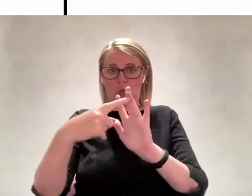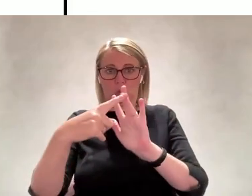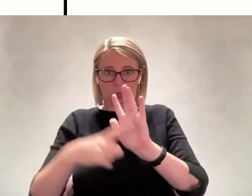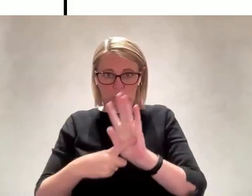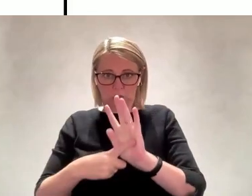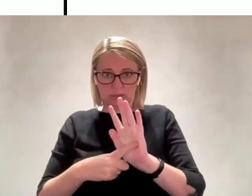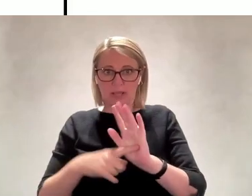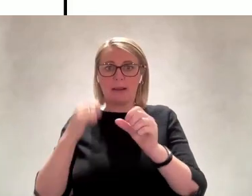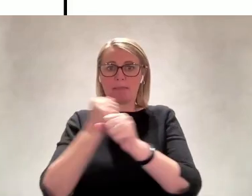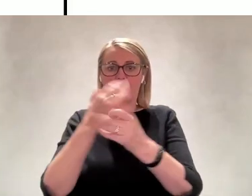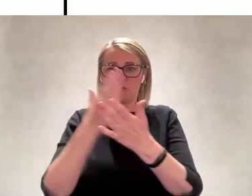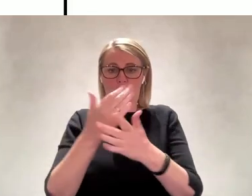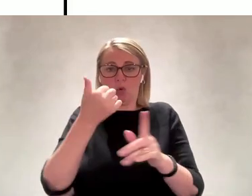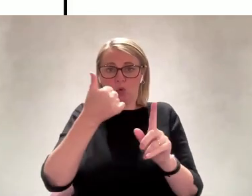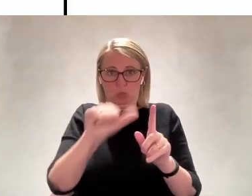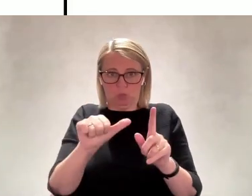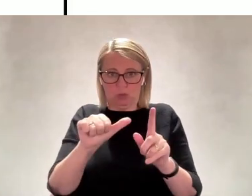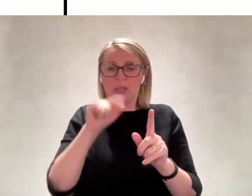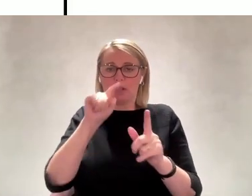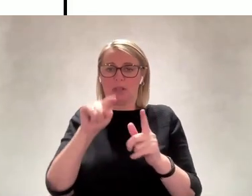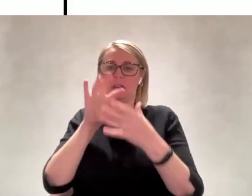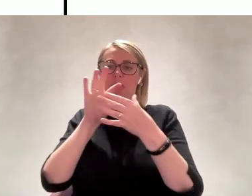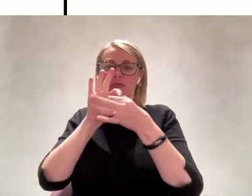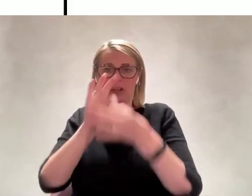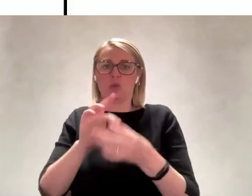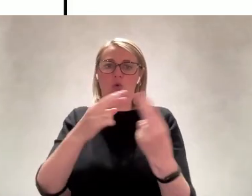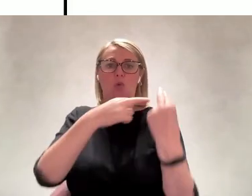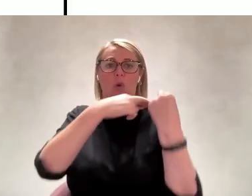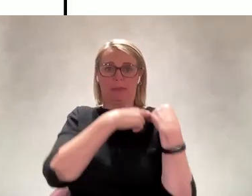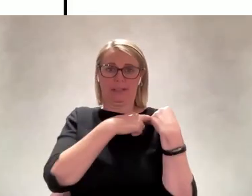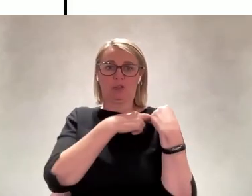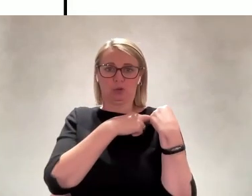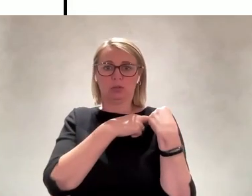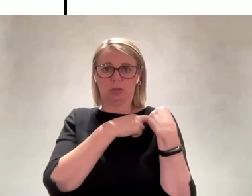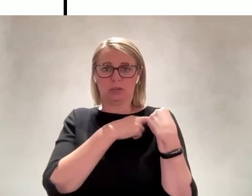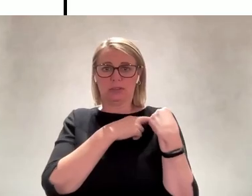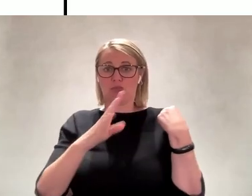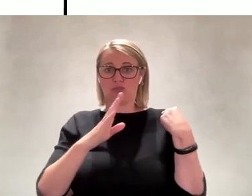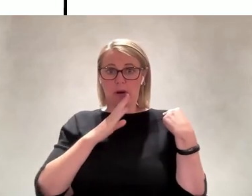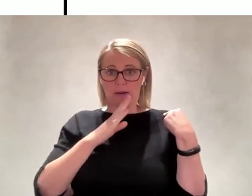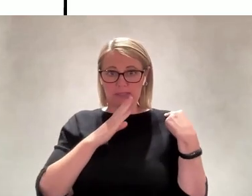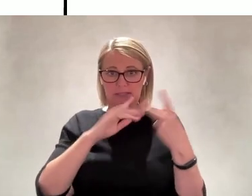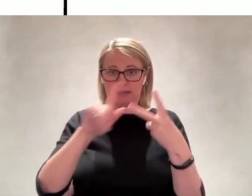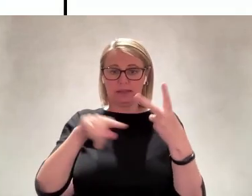And use complies with existing obligations such as privacy,